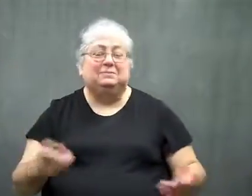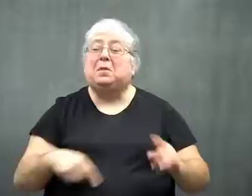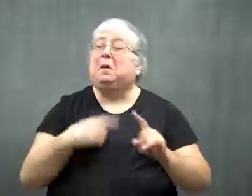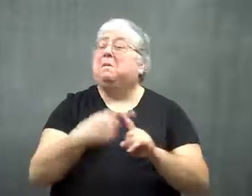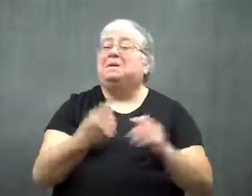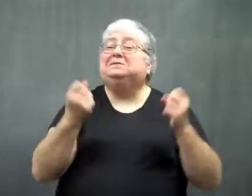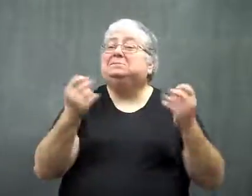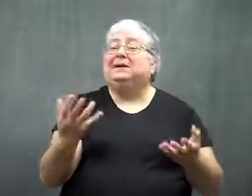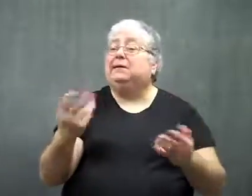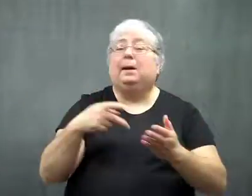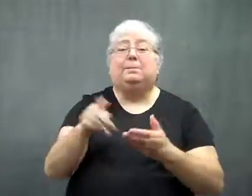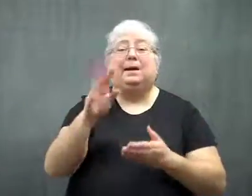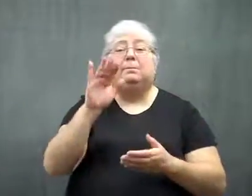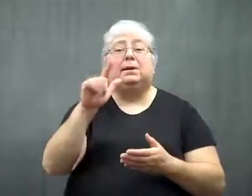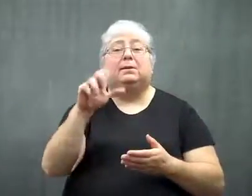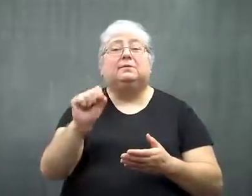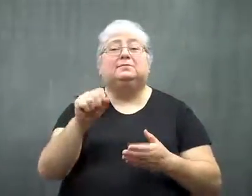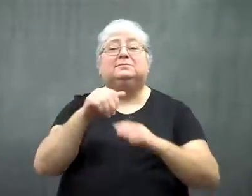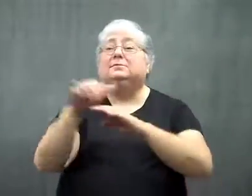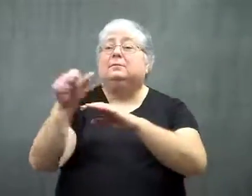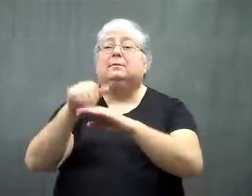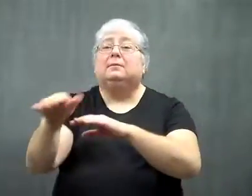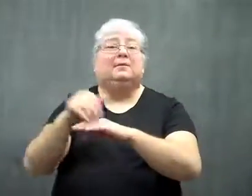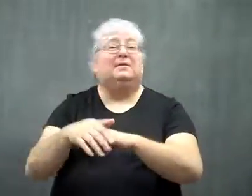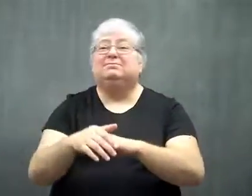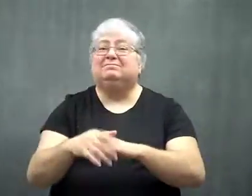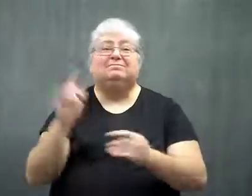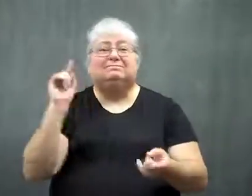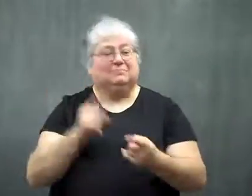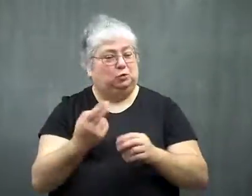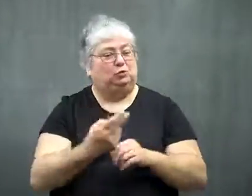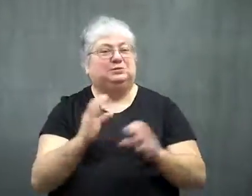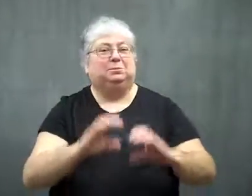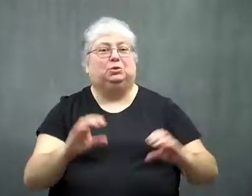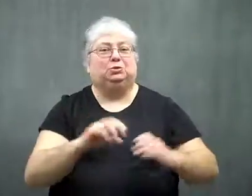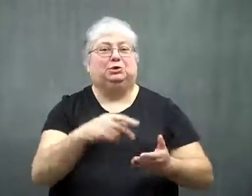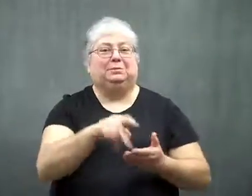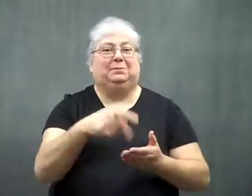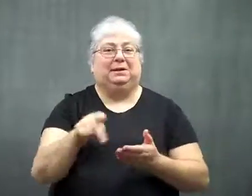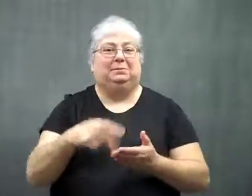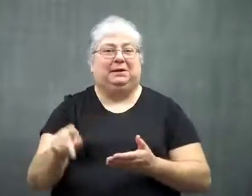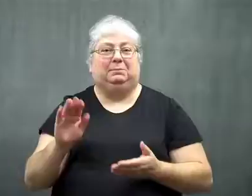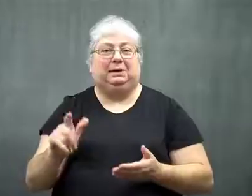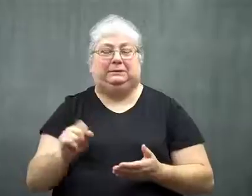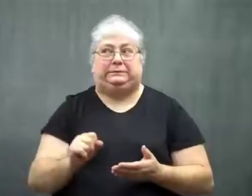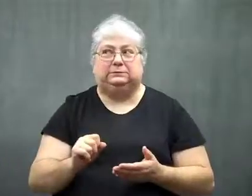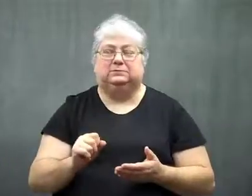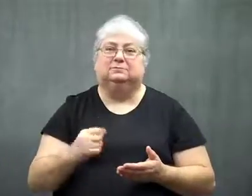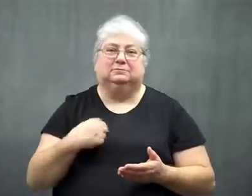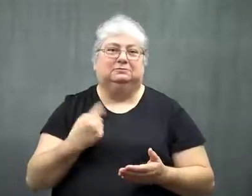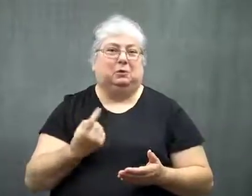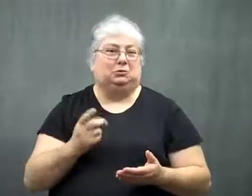A lot of people no longer use the mail to send their bill payments. They pay via computer.